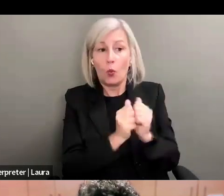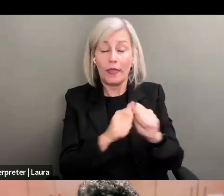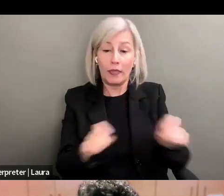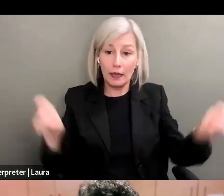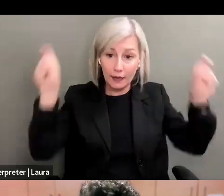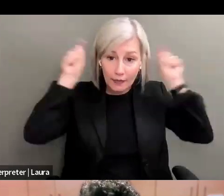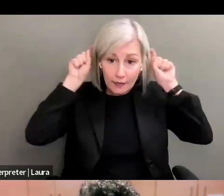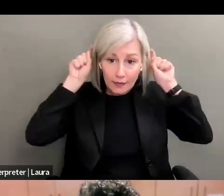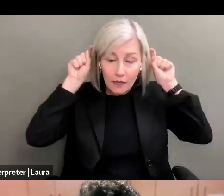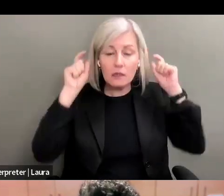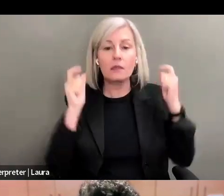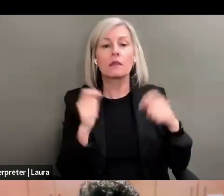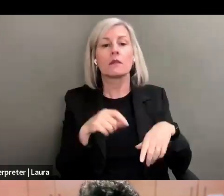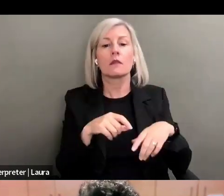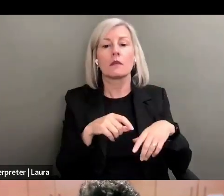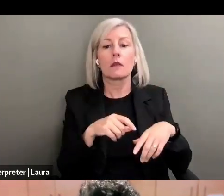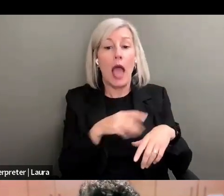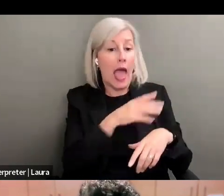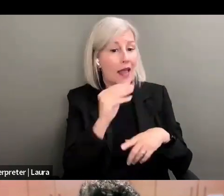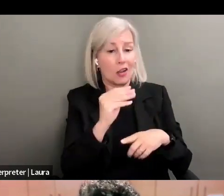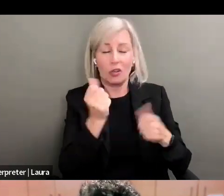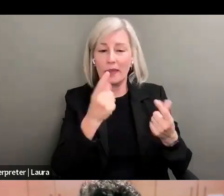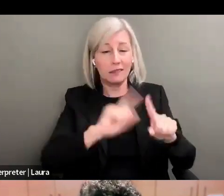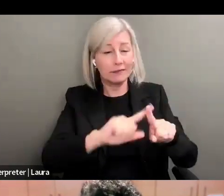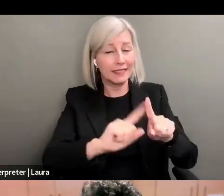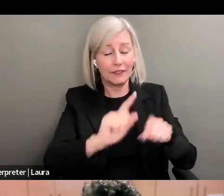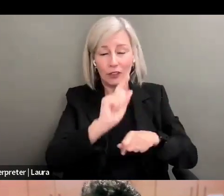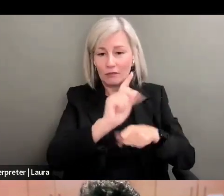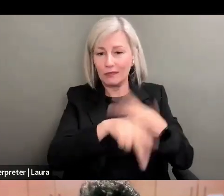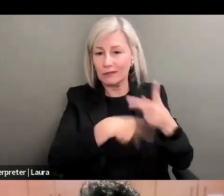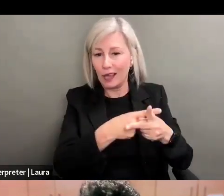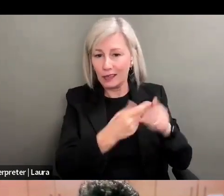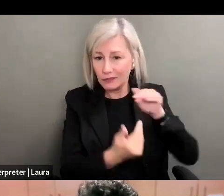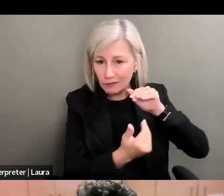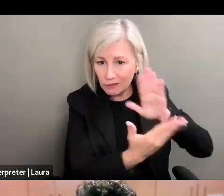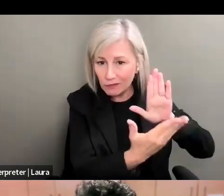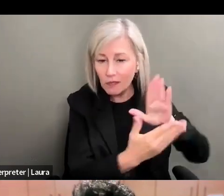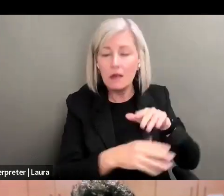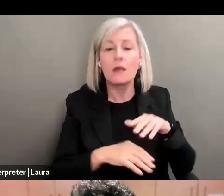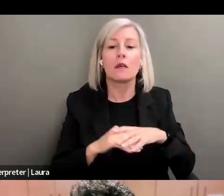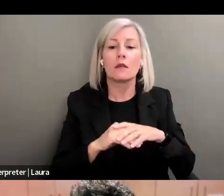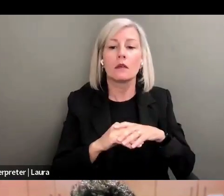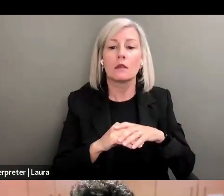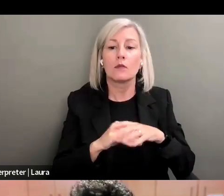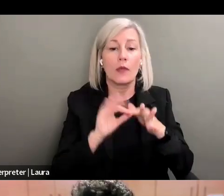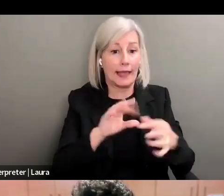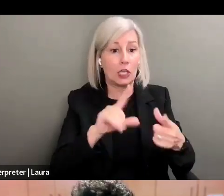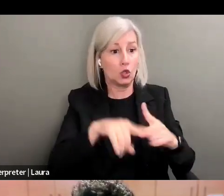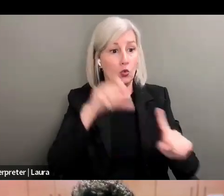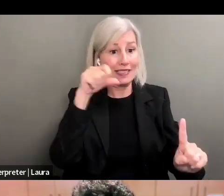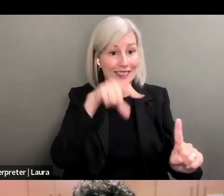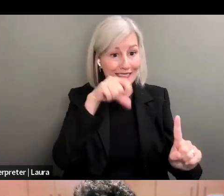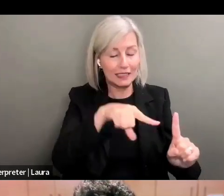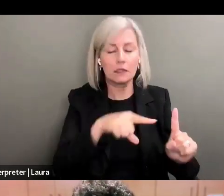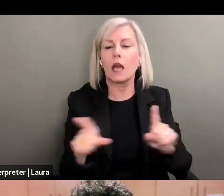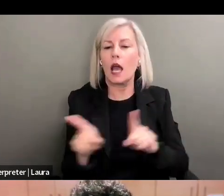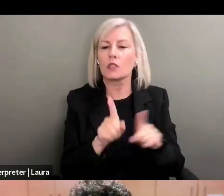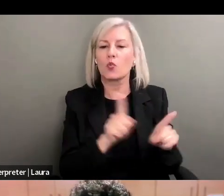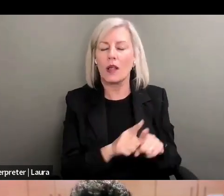And this might be completed in a variety of configurations regarding the stimulus and also regarding the patient's devices.